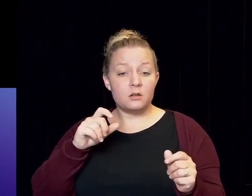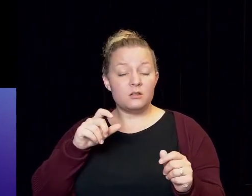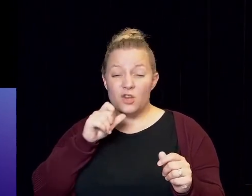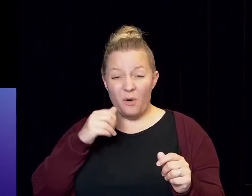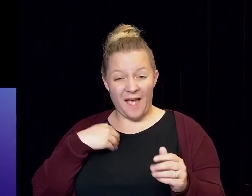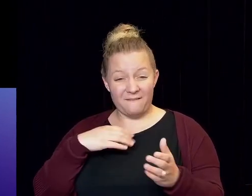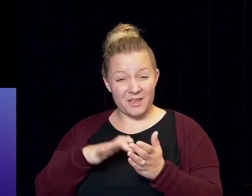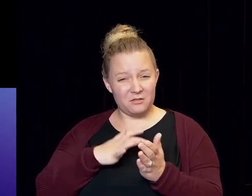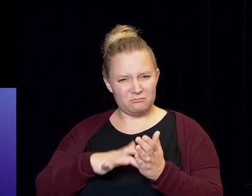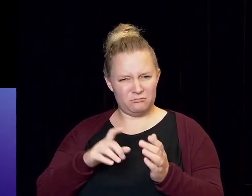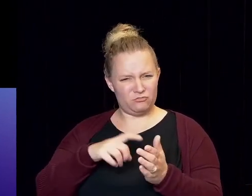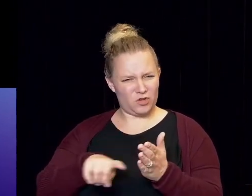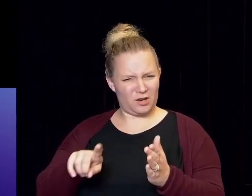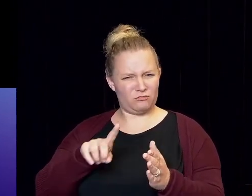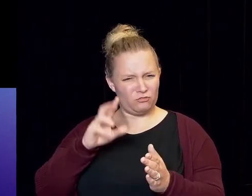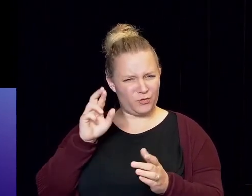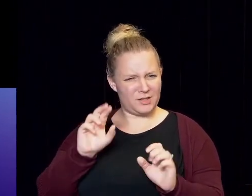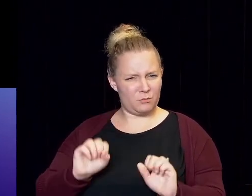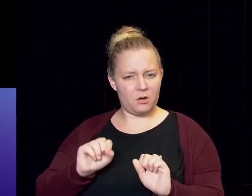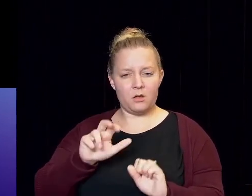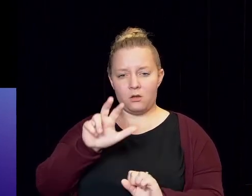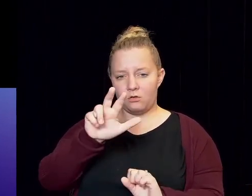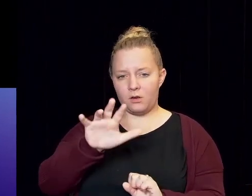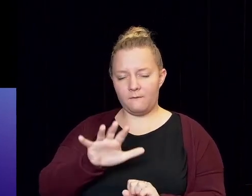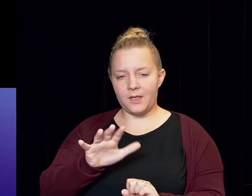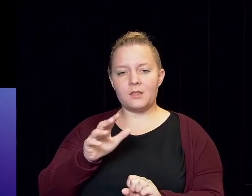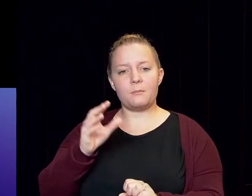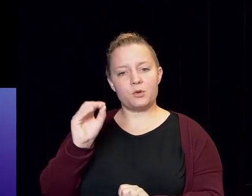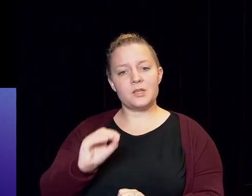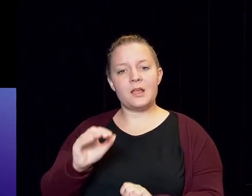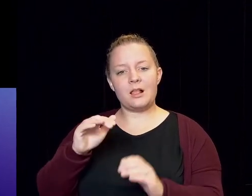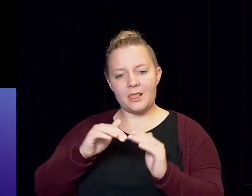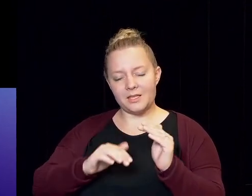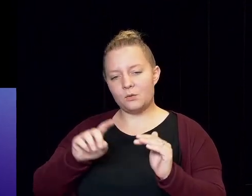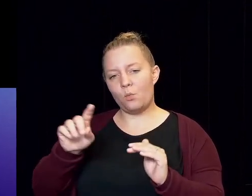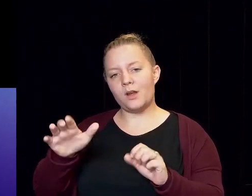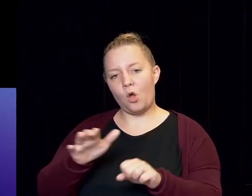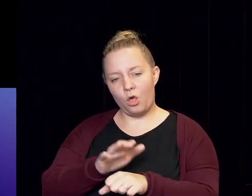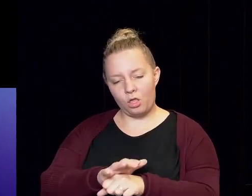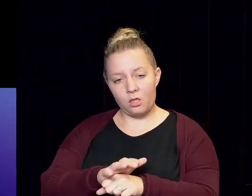reasonable. Because, 3/5 of a percent is less than one whole percent. And you know how to